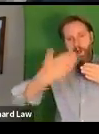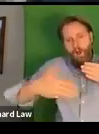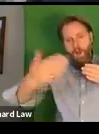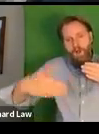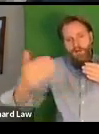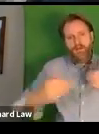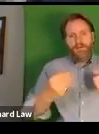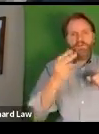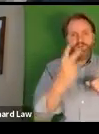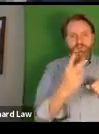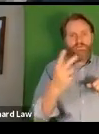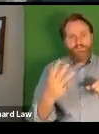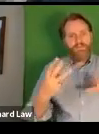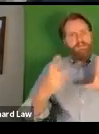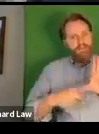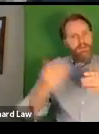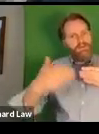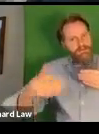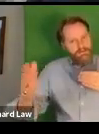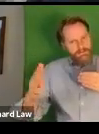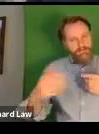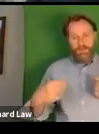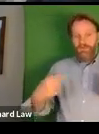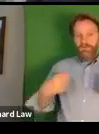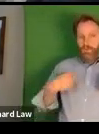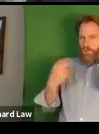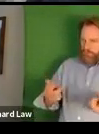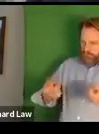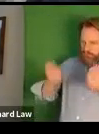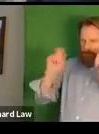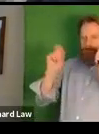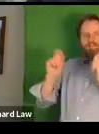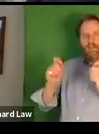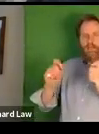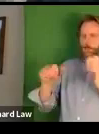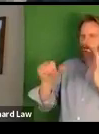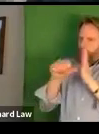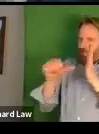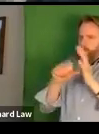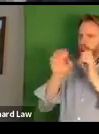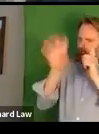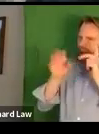obviously raising all the relevant issues, the effect of that must be for